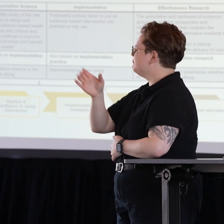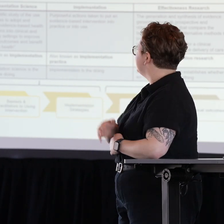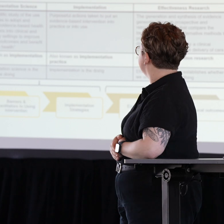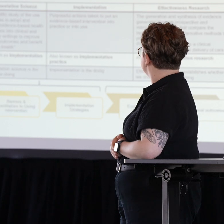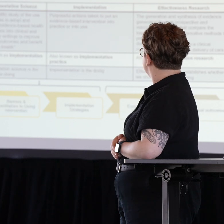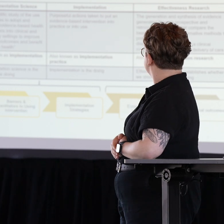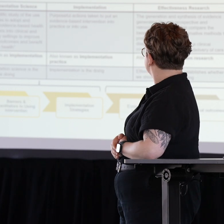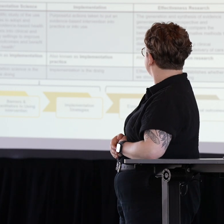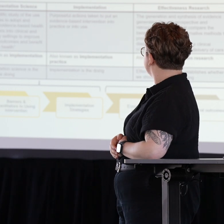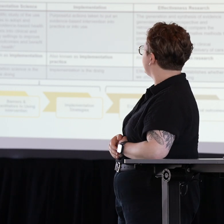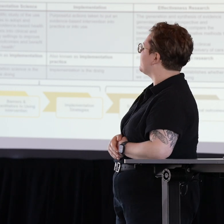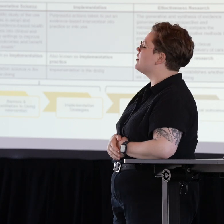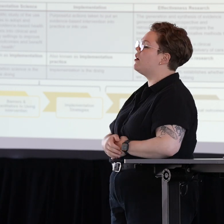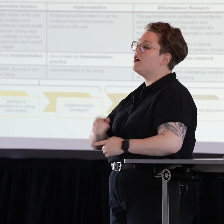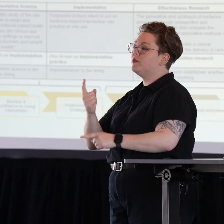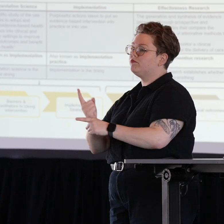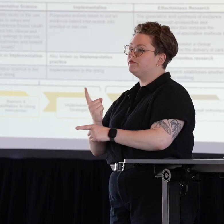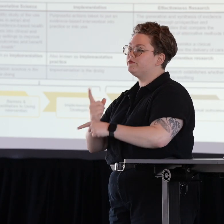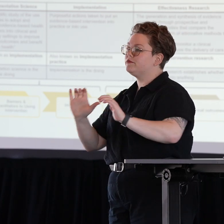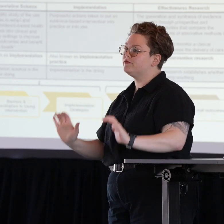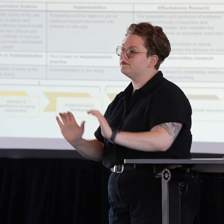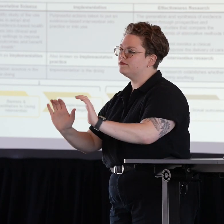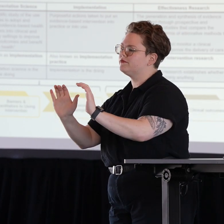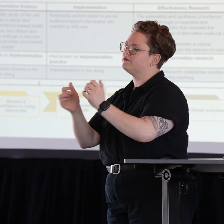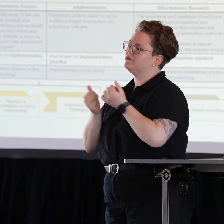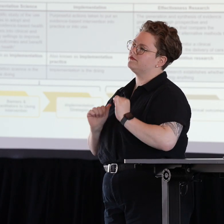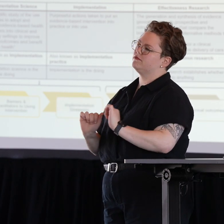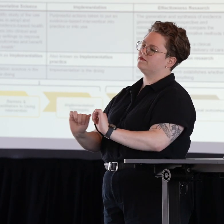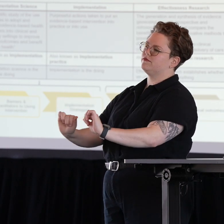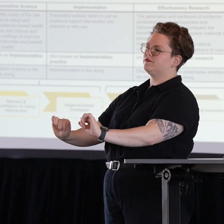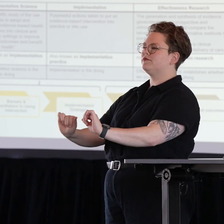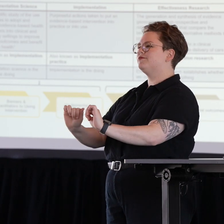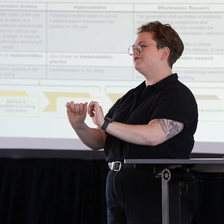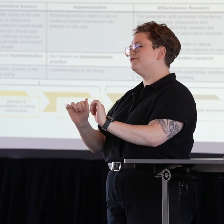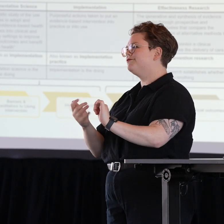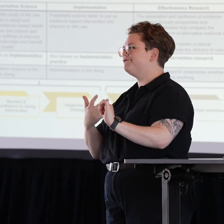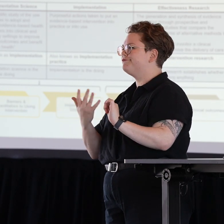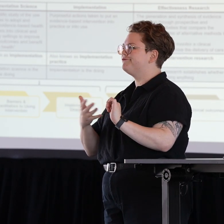take purposeful actions to try to to sort of get that evidence